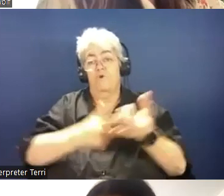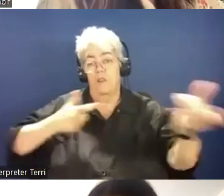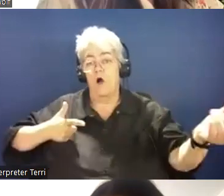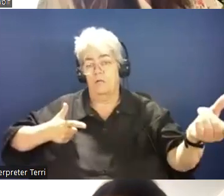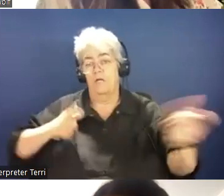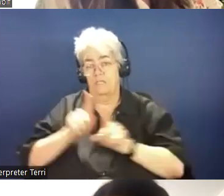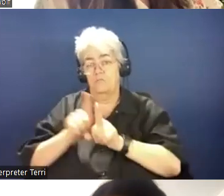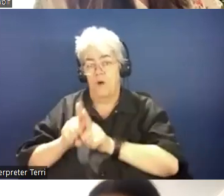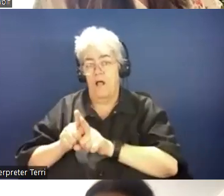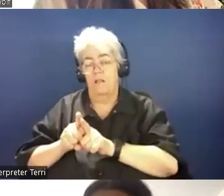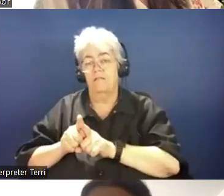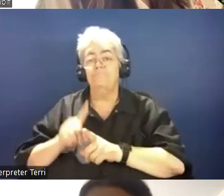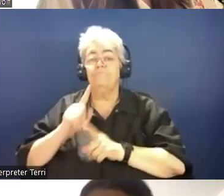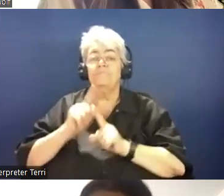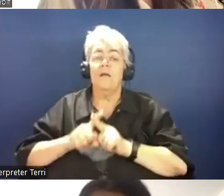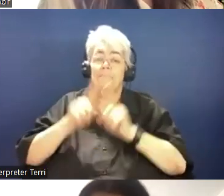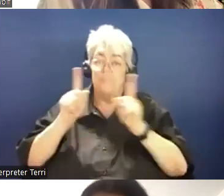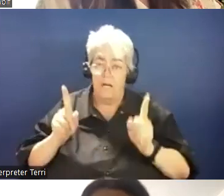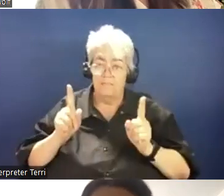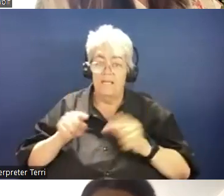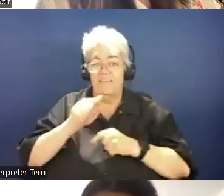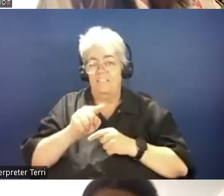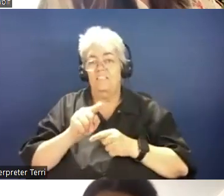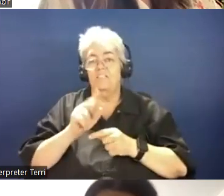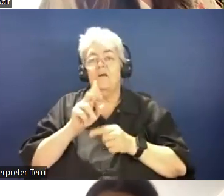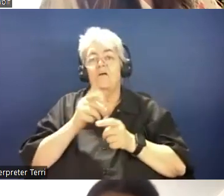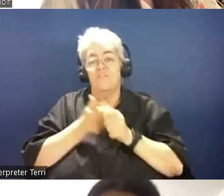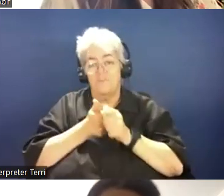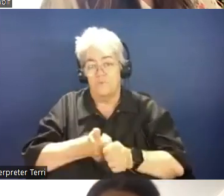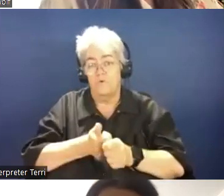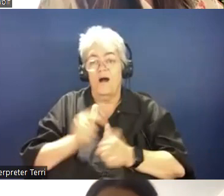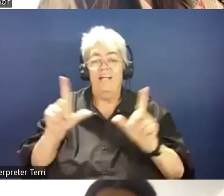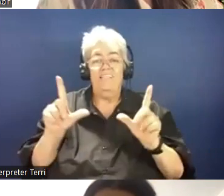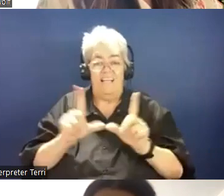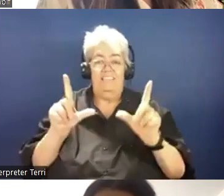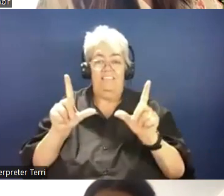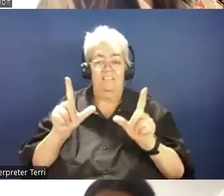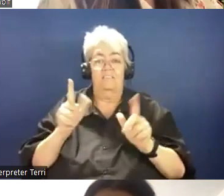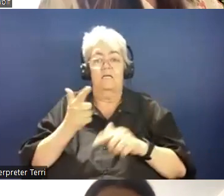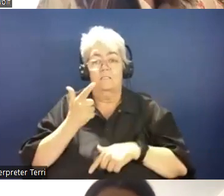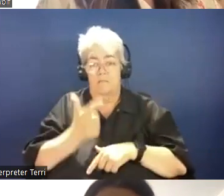The caveat here being that this is through a licensed firearm dealer. And that the other